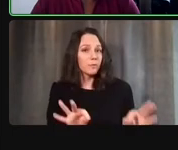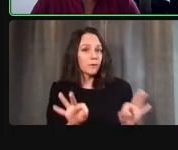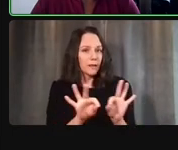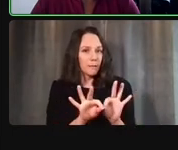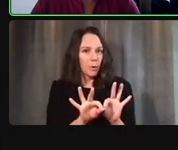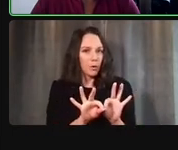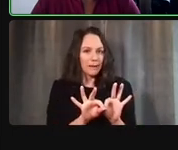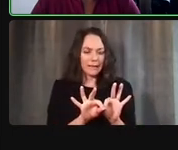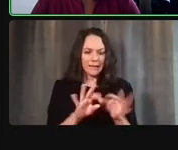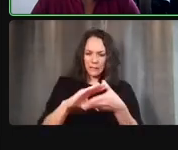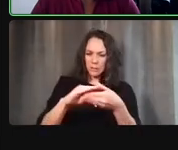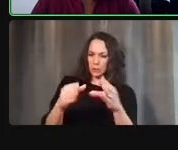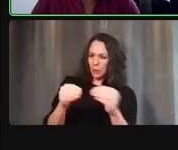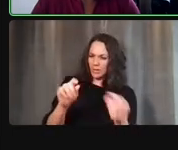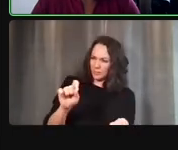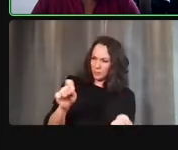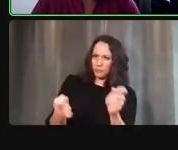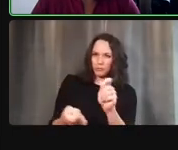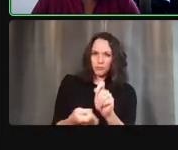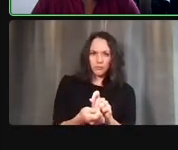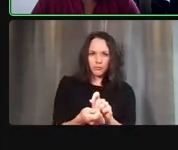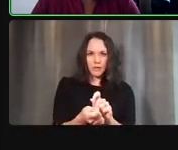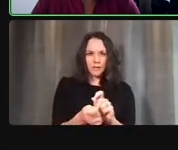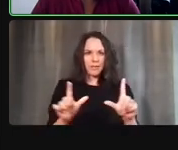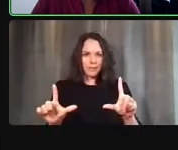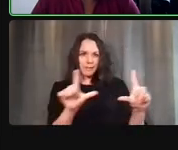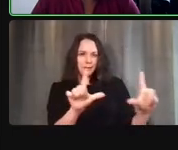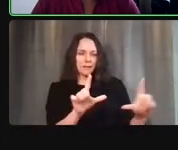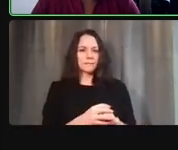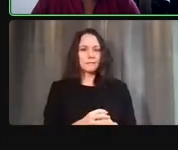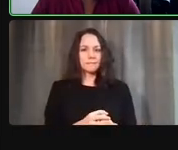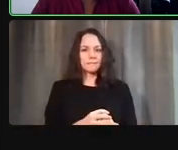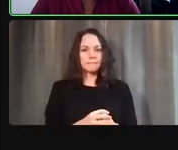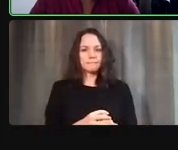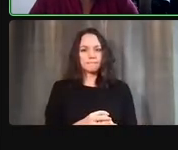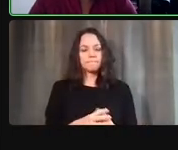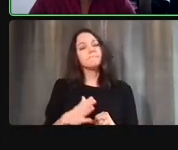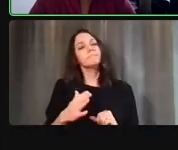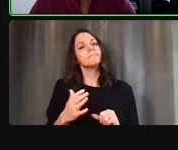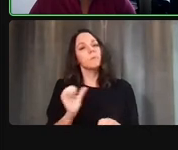Throughout my work in communities where we are writing poetry and you first encounter